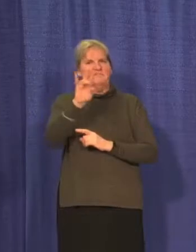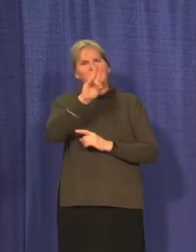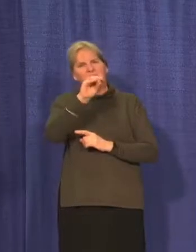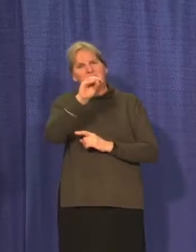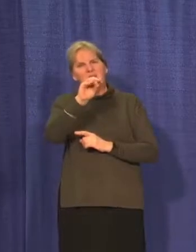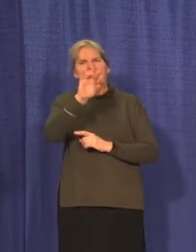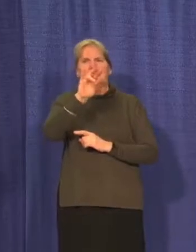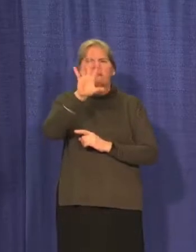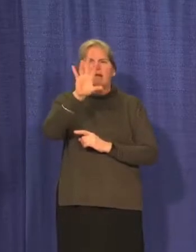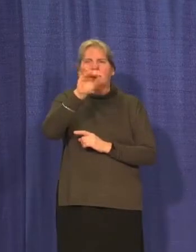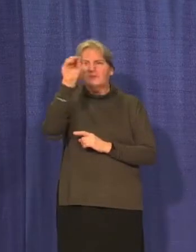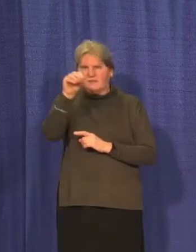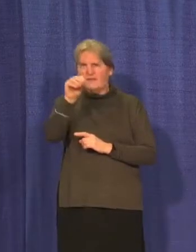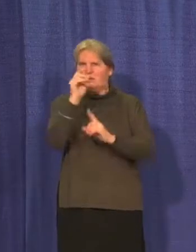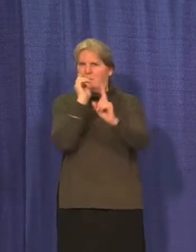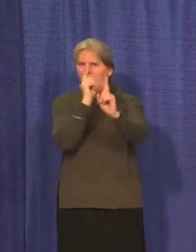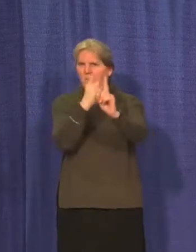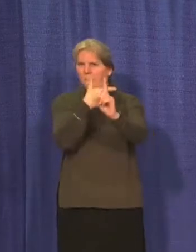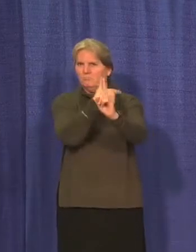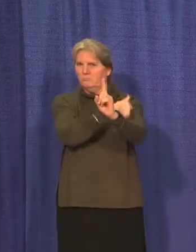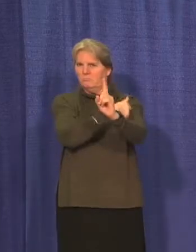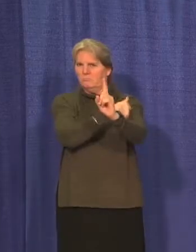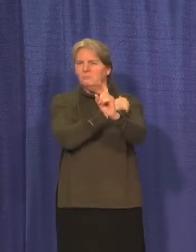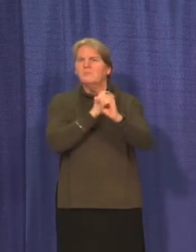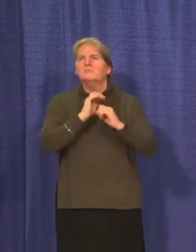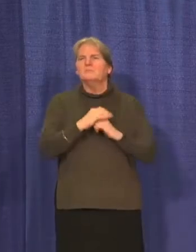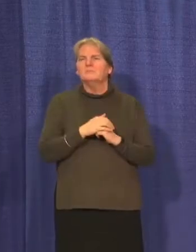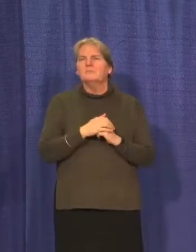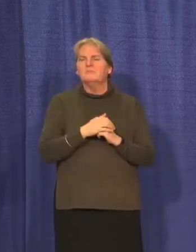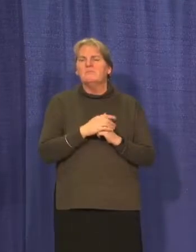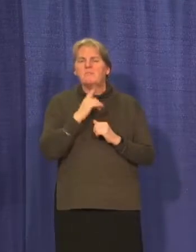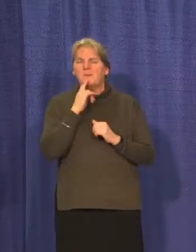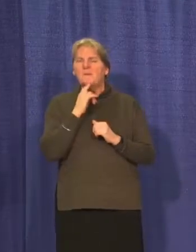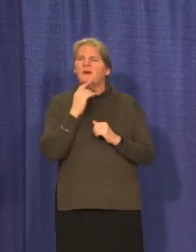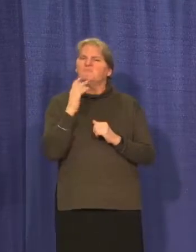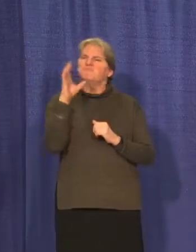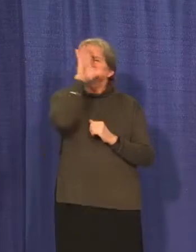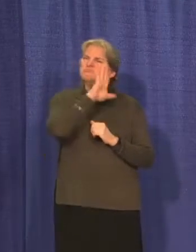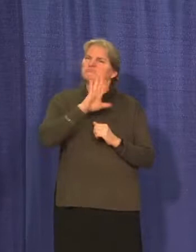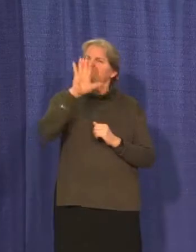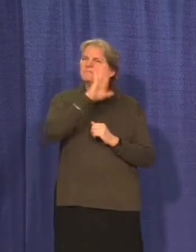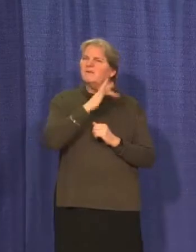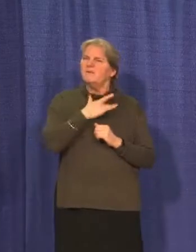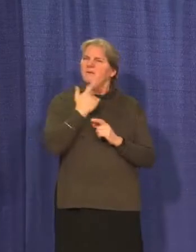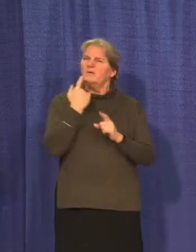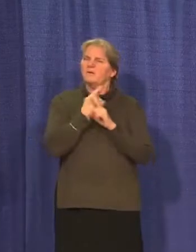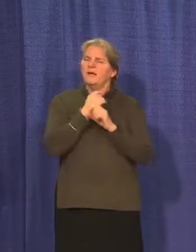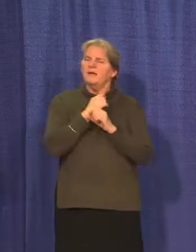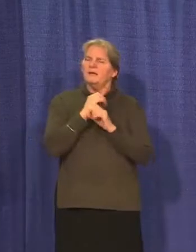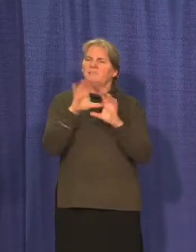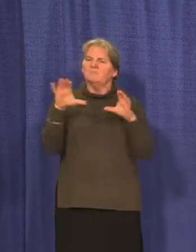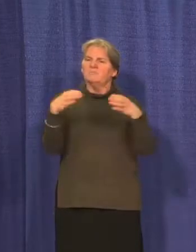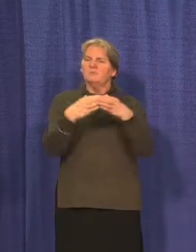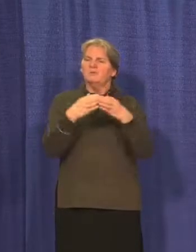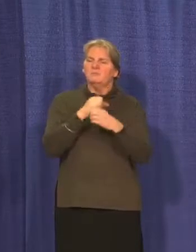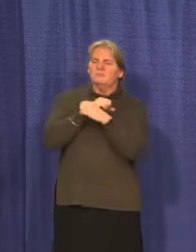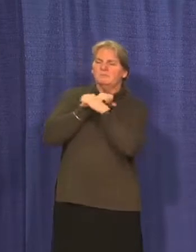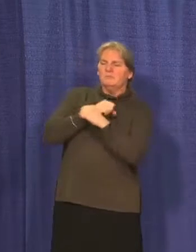that 70, 75 percent mark, as a reasonable estimate of herd immunity, I see absolutely no